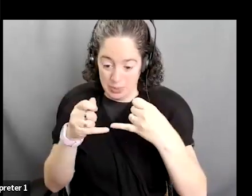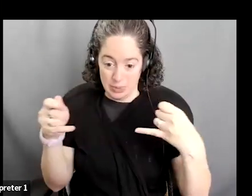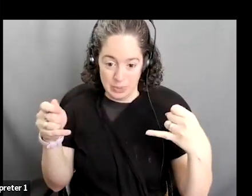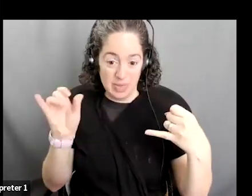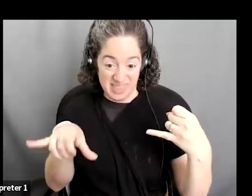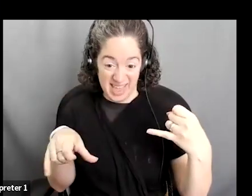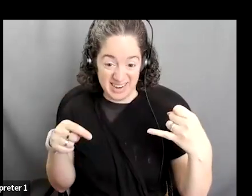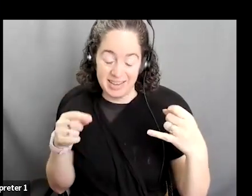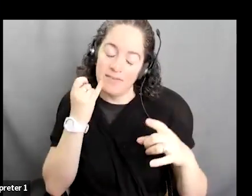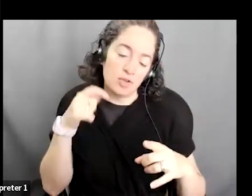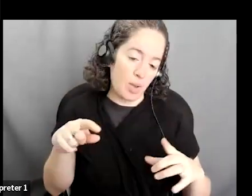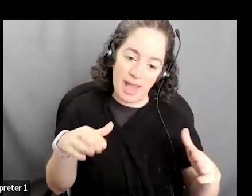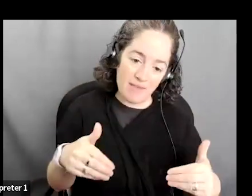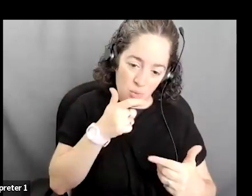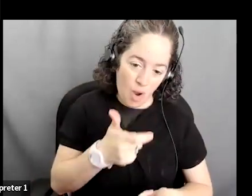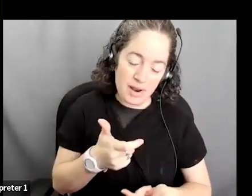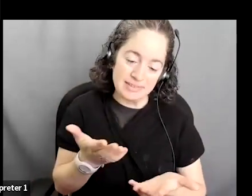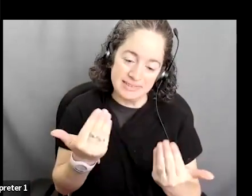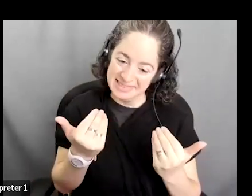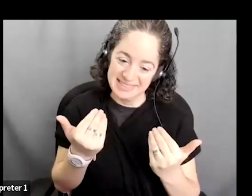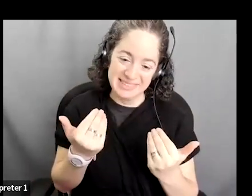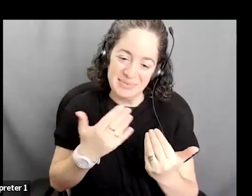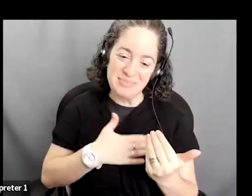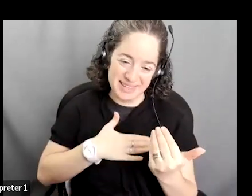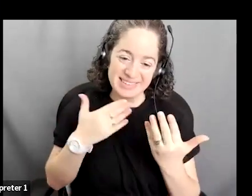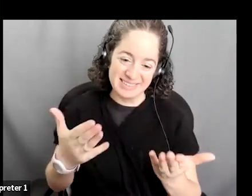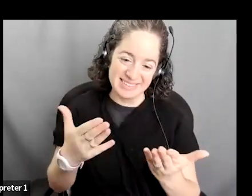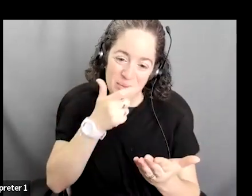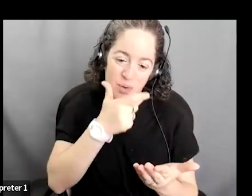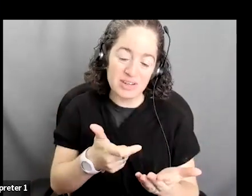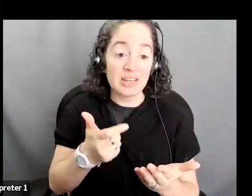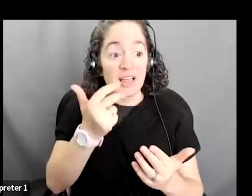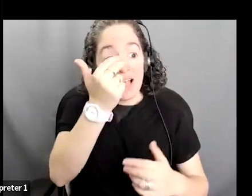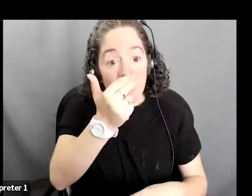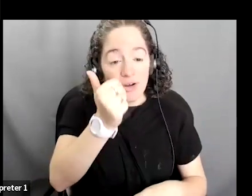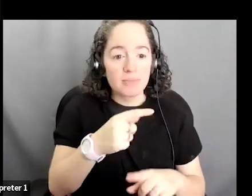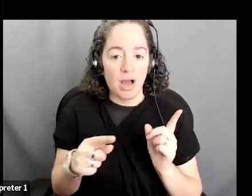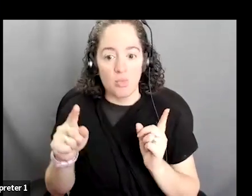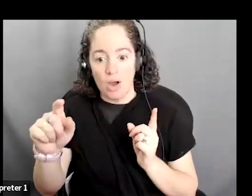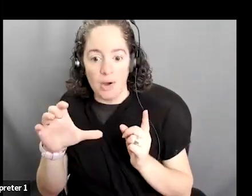If you have not watched this video, you should go watch this video. It is hilarious, but also 100% correct.